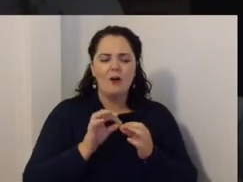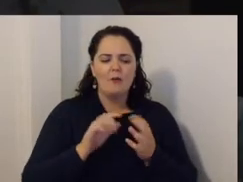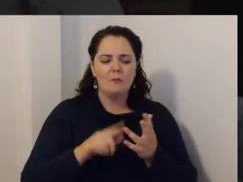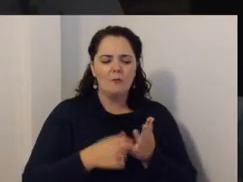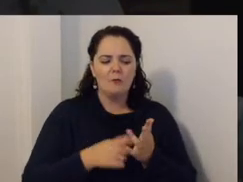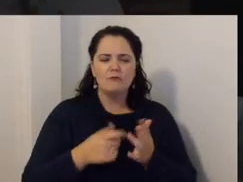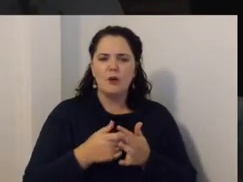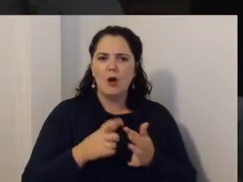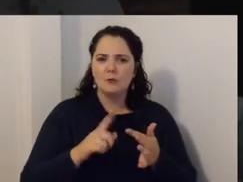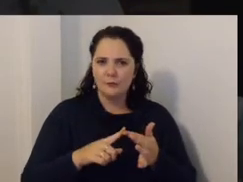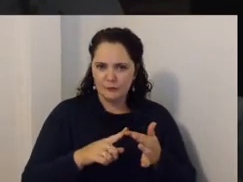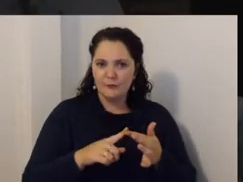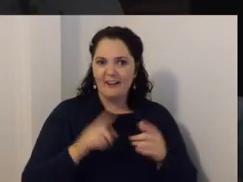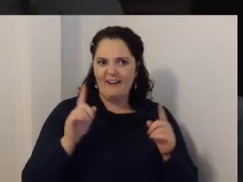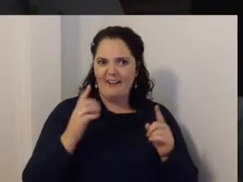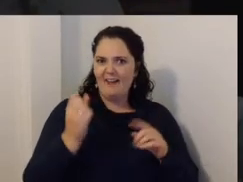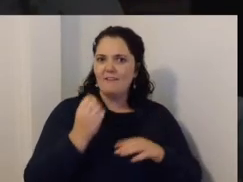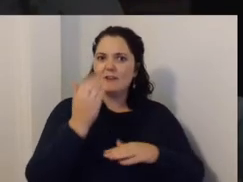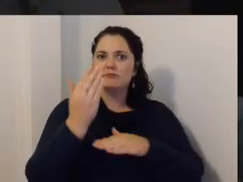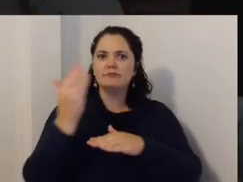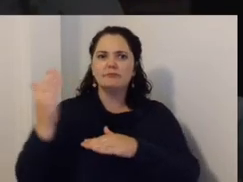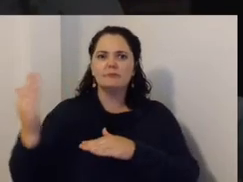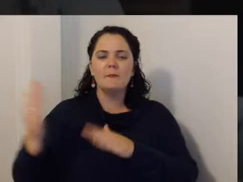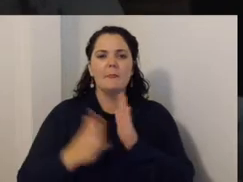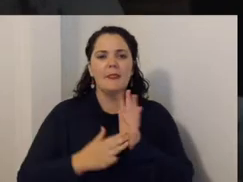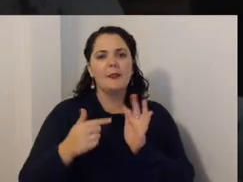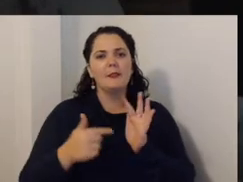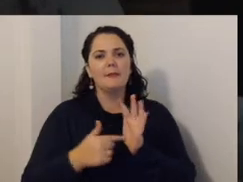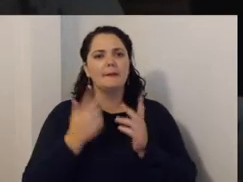Masterpieces from The Met show on right now at GOMA, we're going to talk a little bit about some